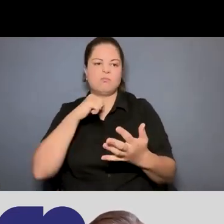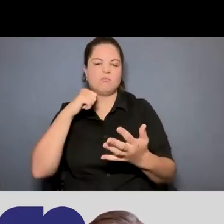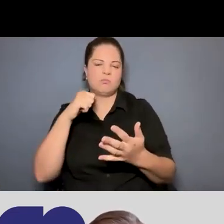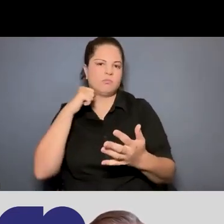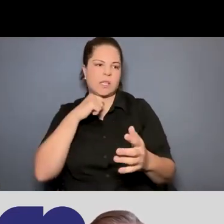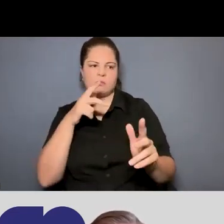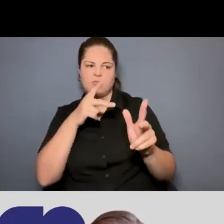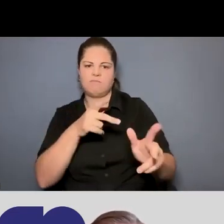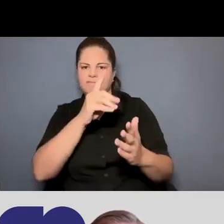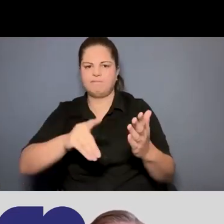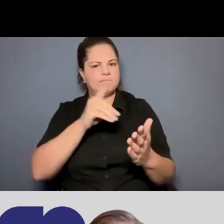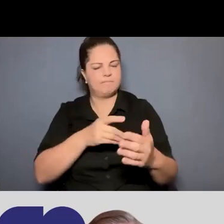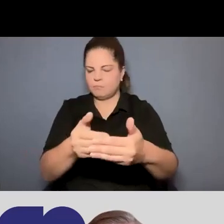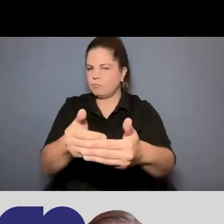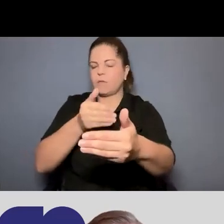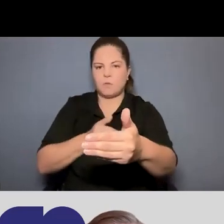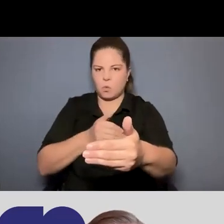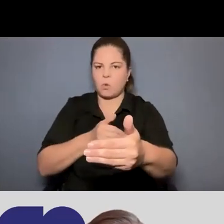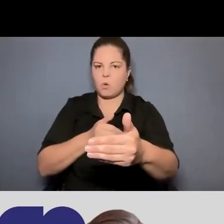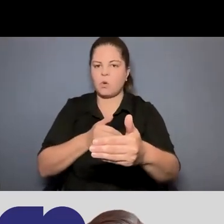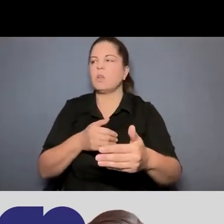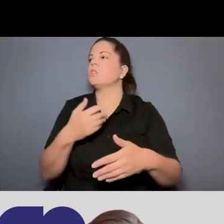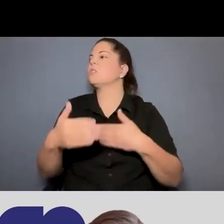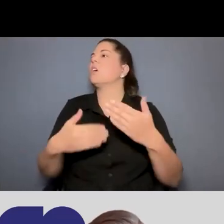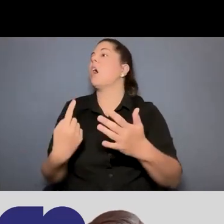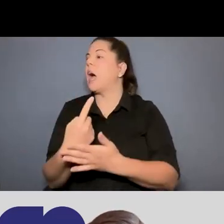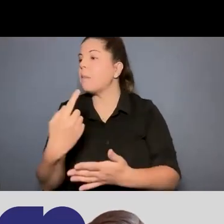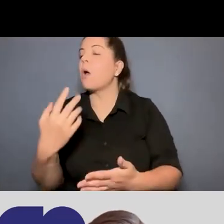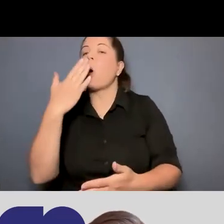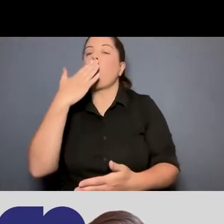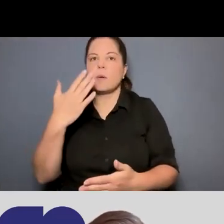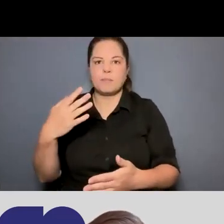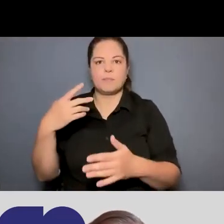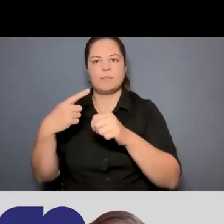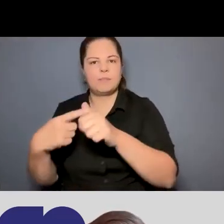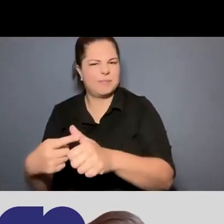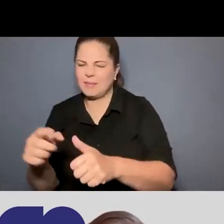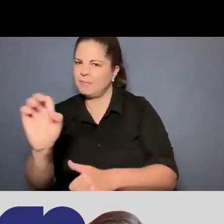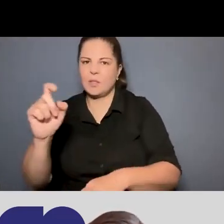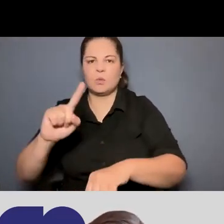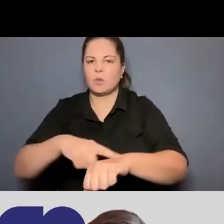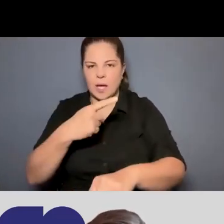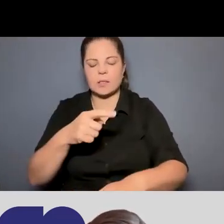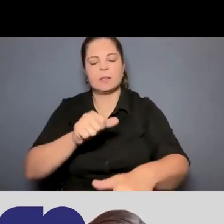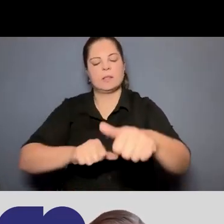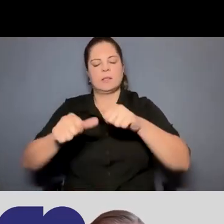with work, rather than responding only after it occurs. And this is the key change.